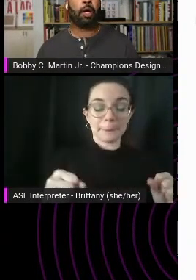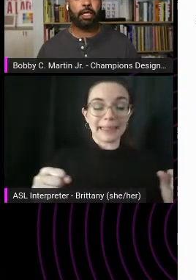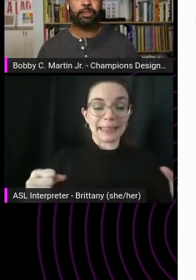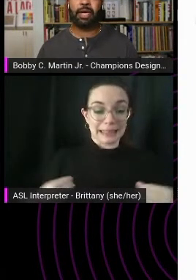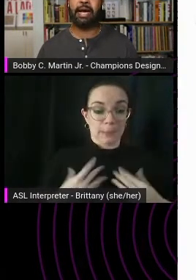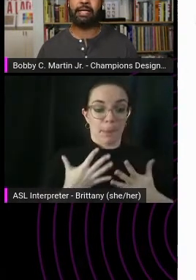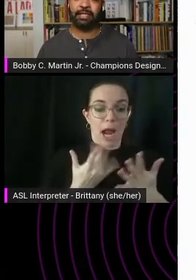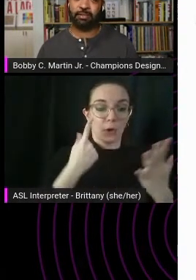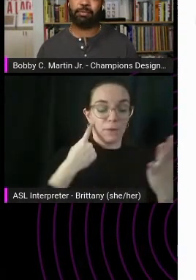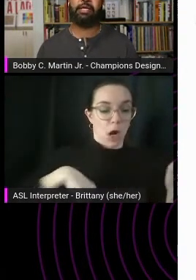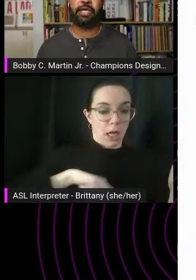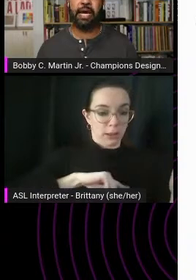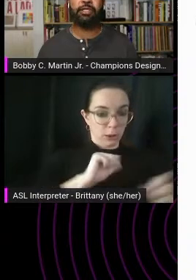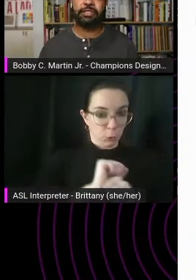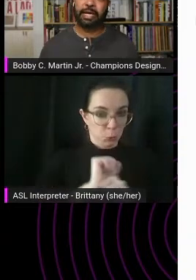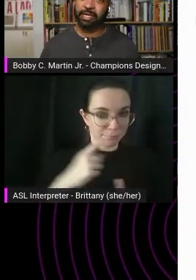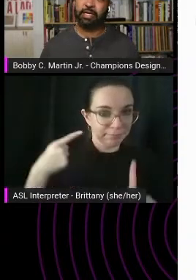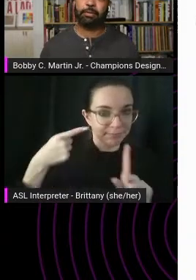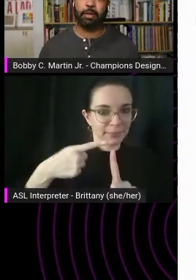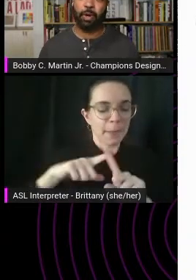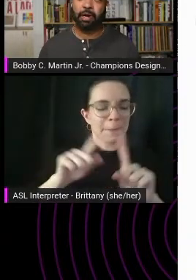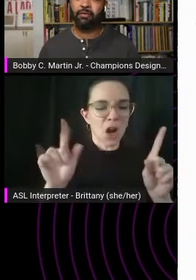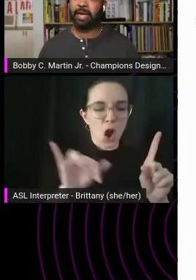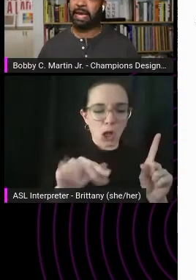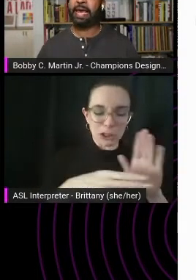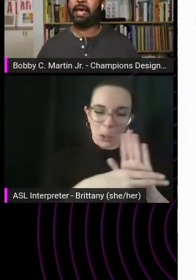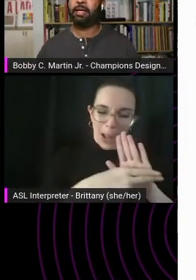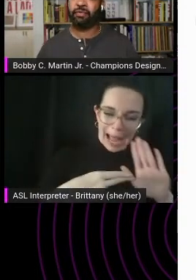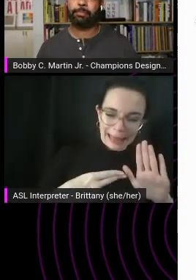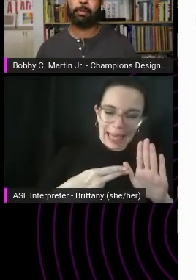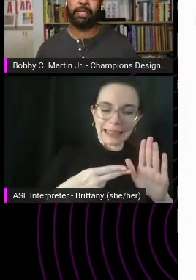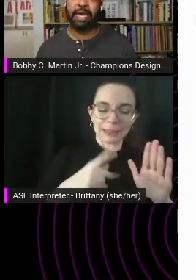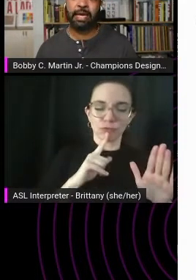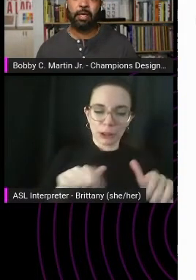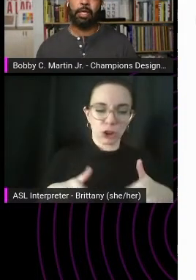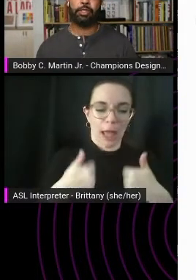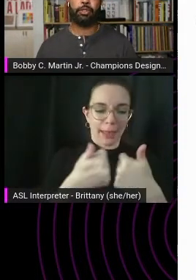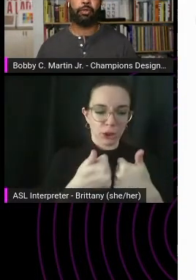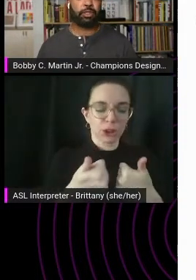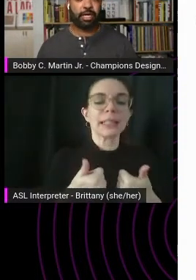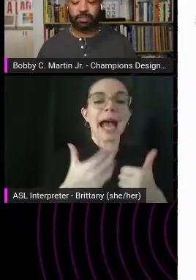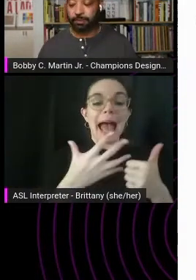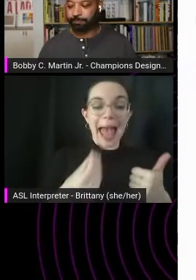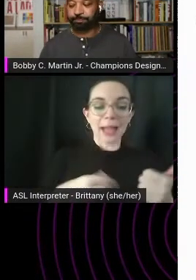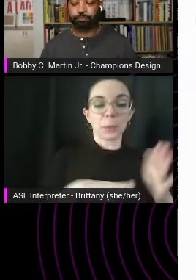And it also highlighted some key challenges that we needed to be aware of and develop a plan to address.